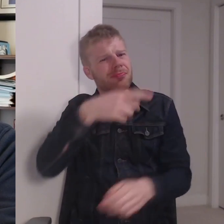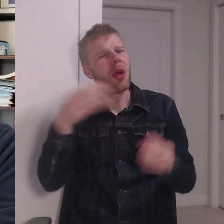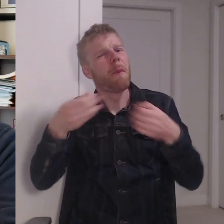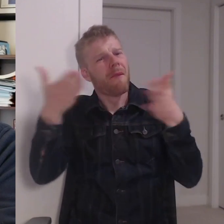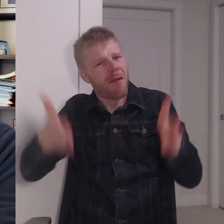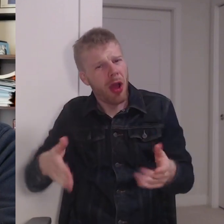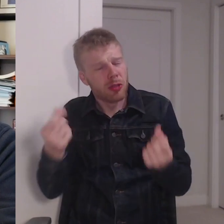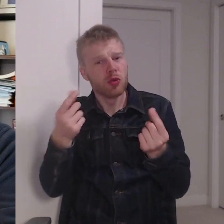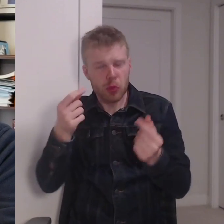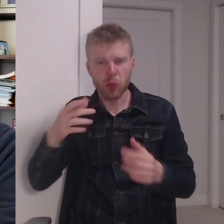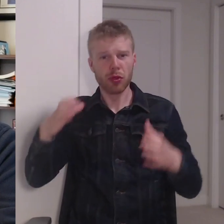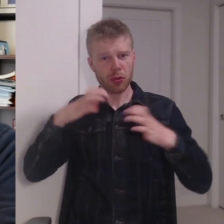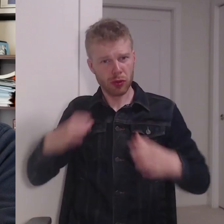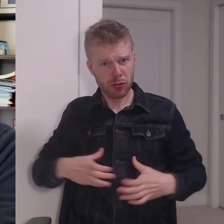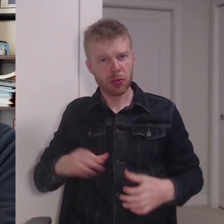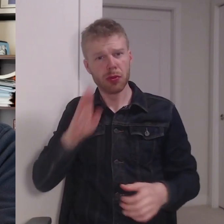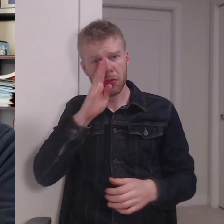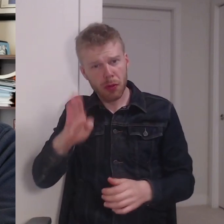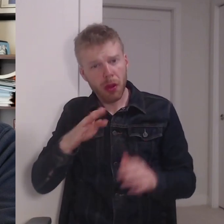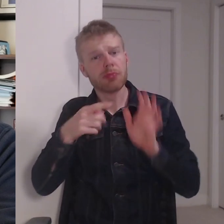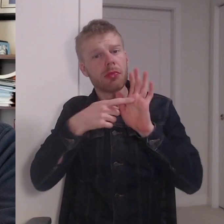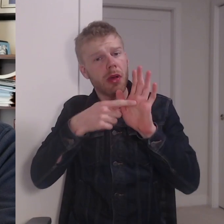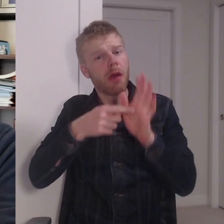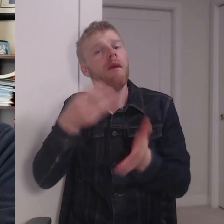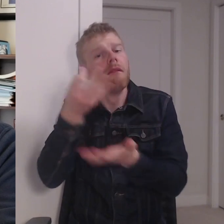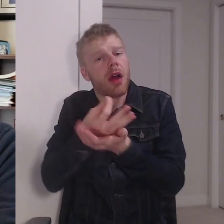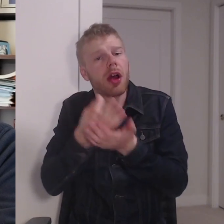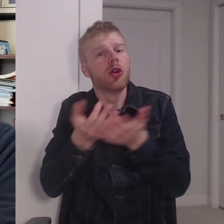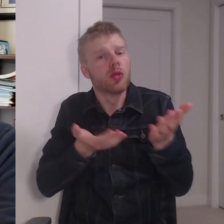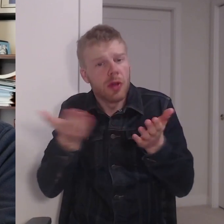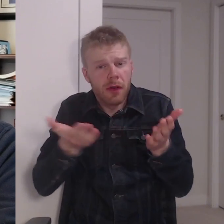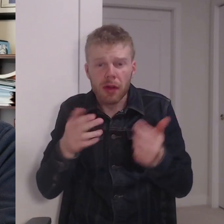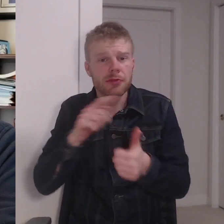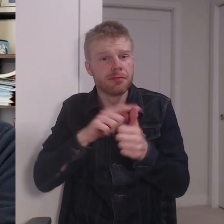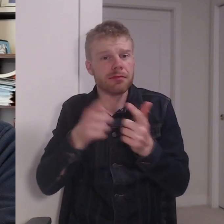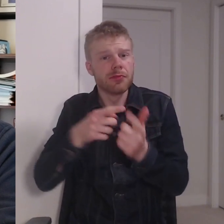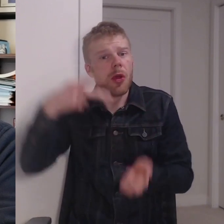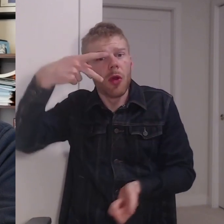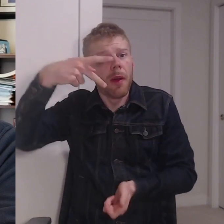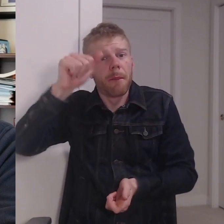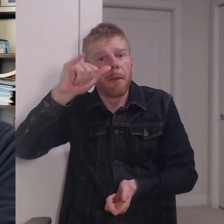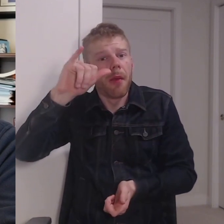statewide who did consumer directed model financial services, administering